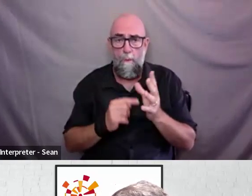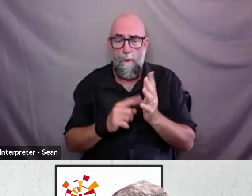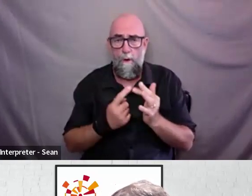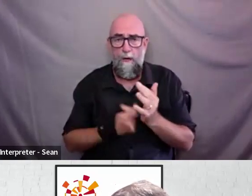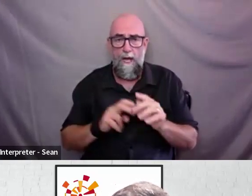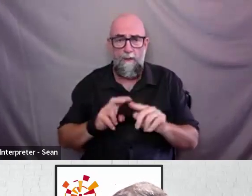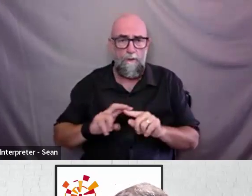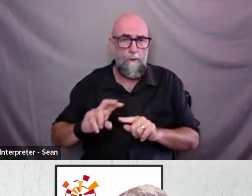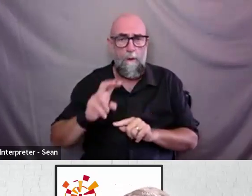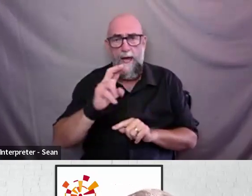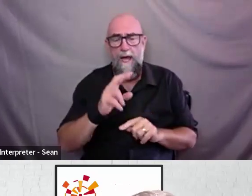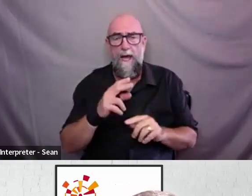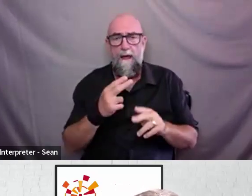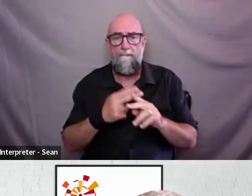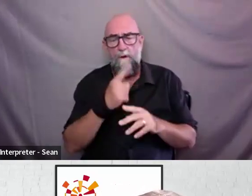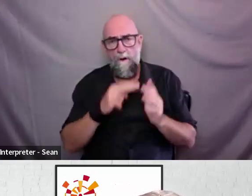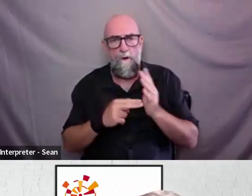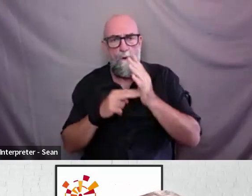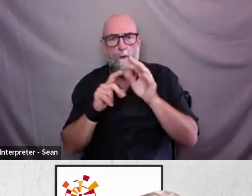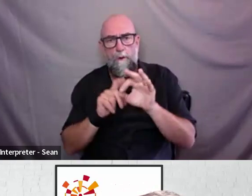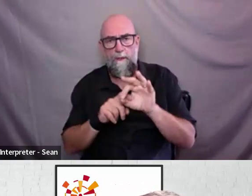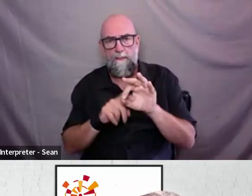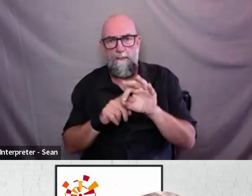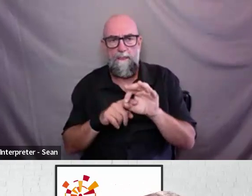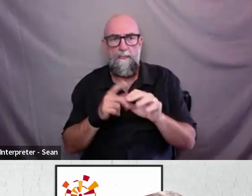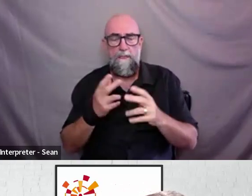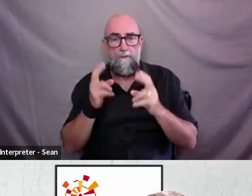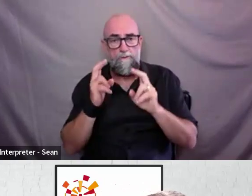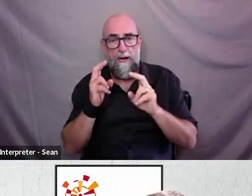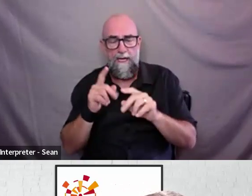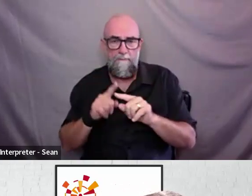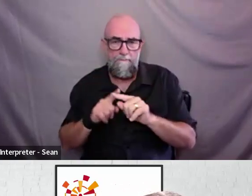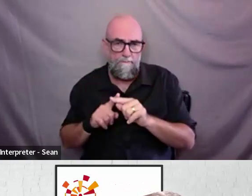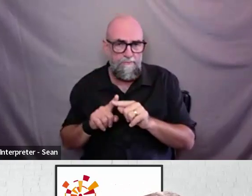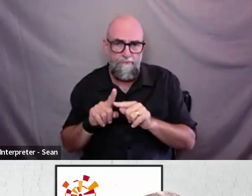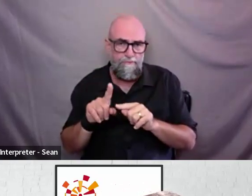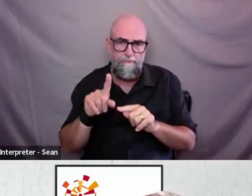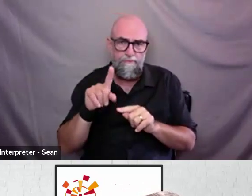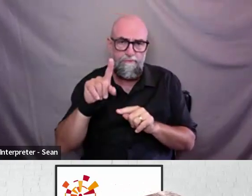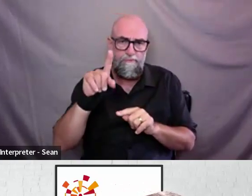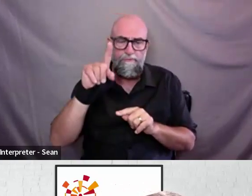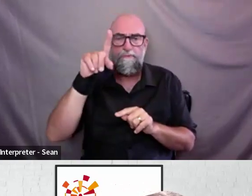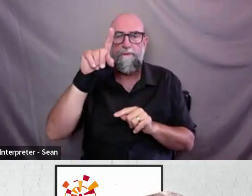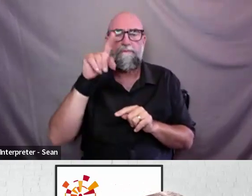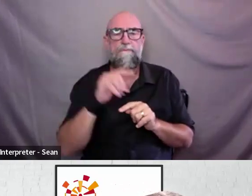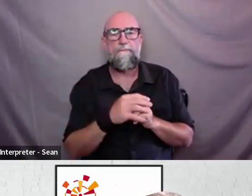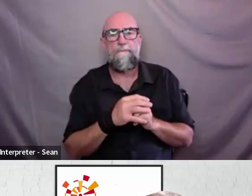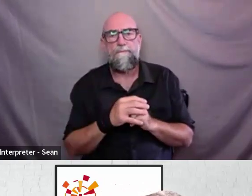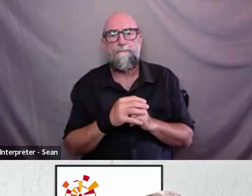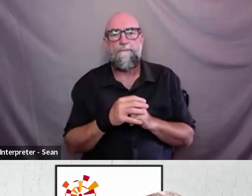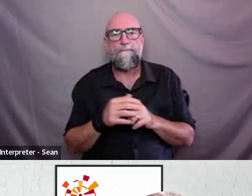we want to do up by train. Go to Elders in community and ask if they want the